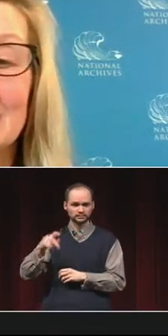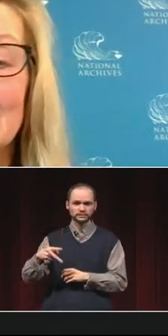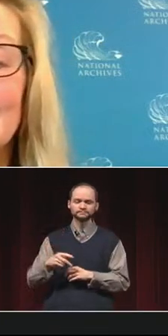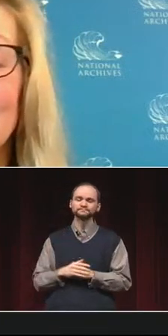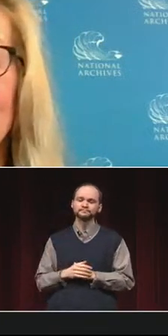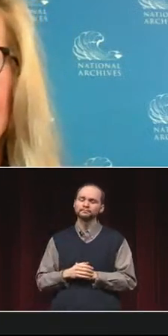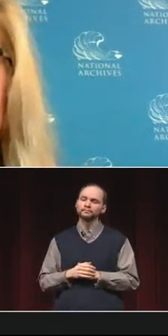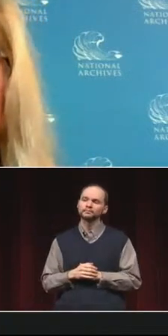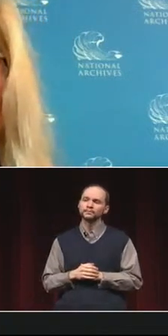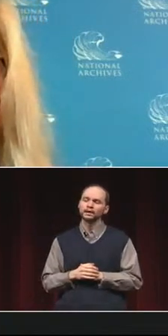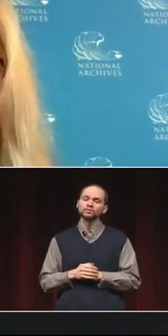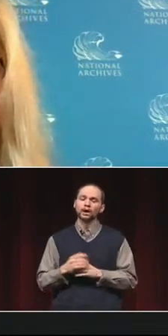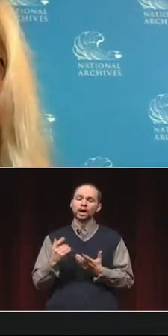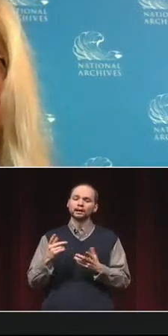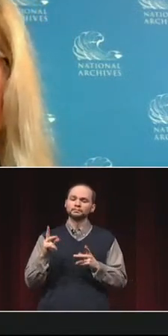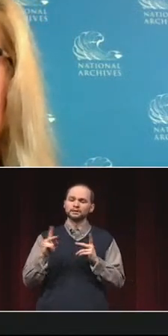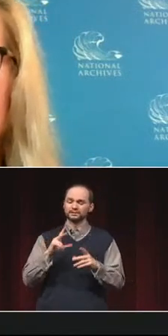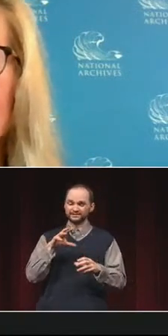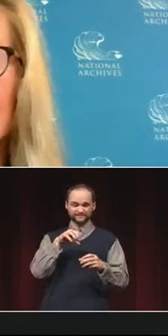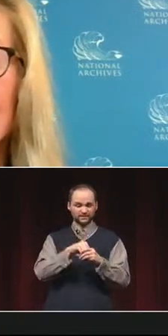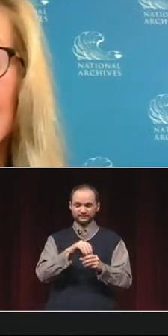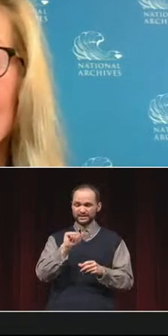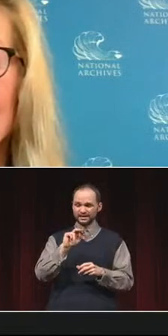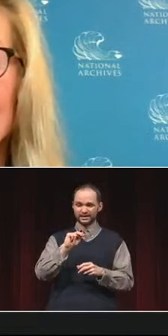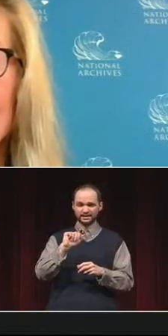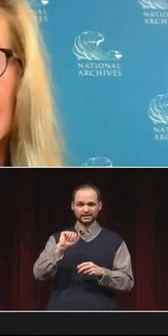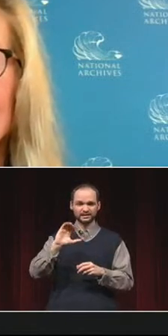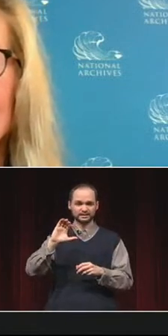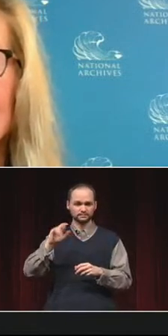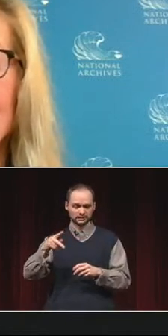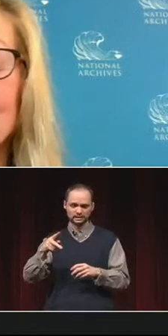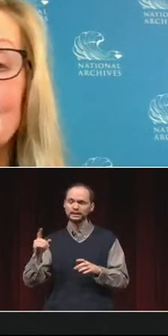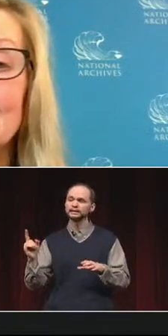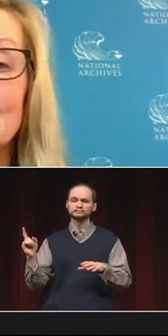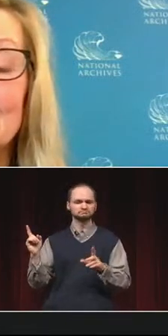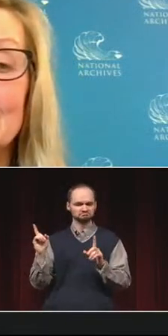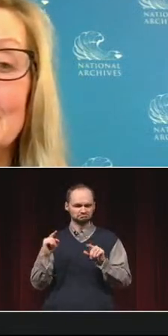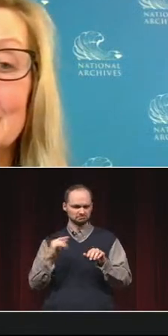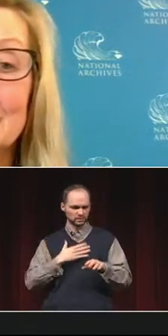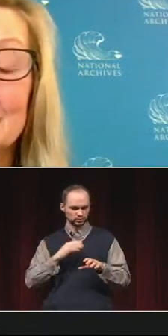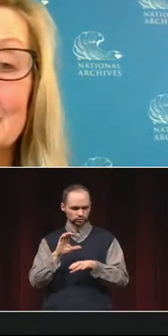through the church involved in the NAACP, but you will recall that at the beginning of my marriage I